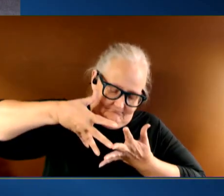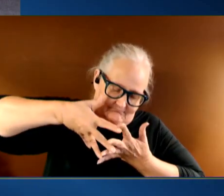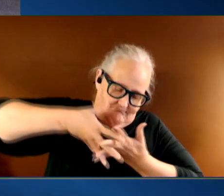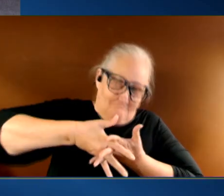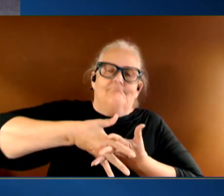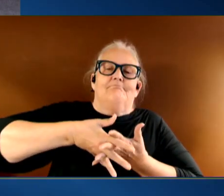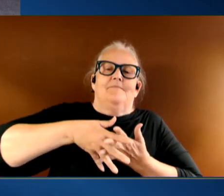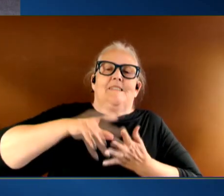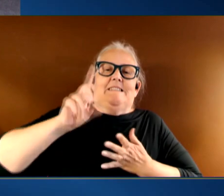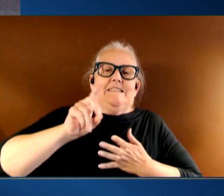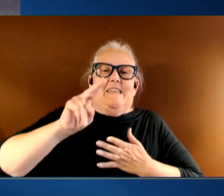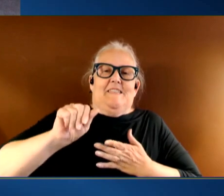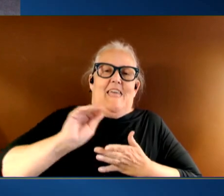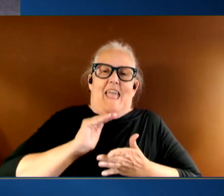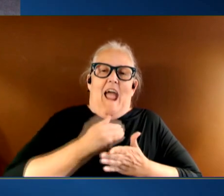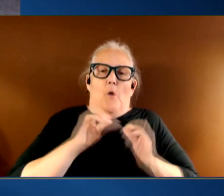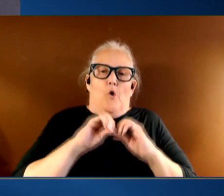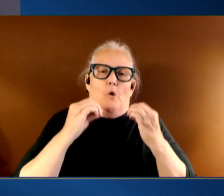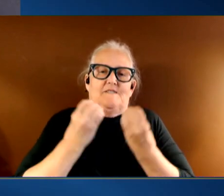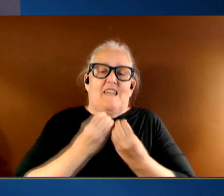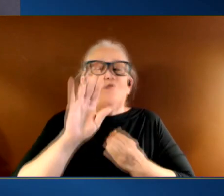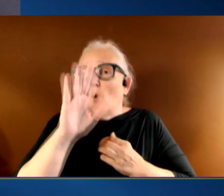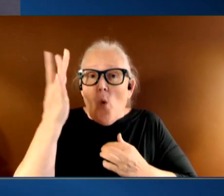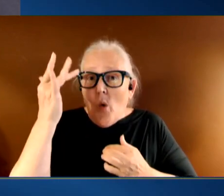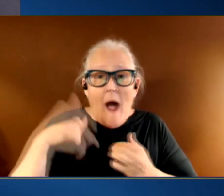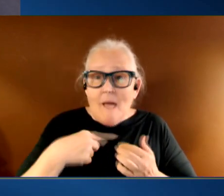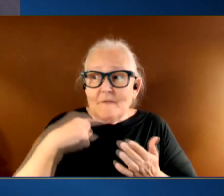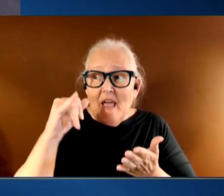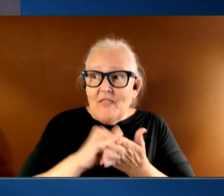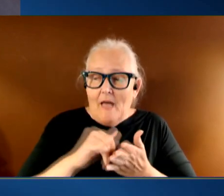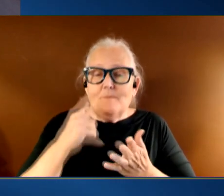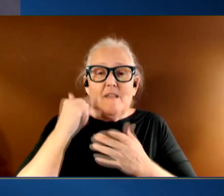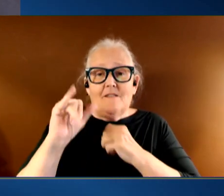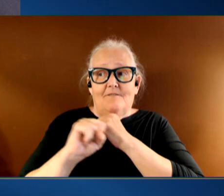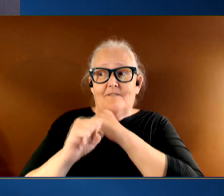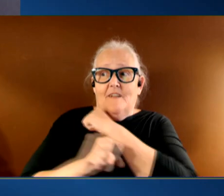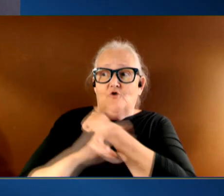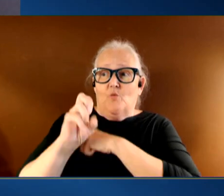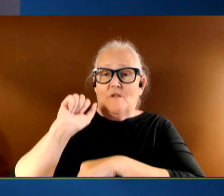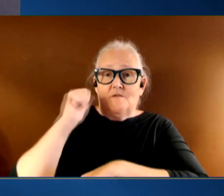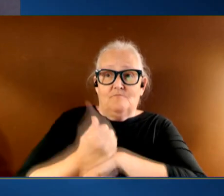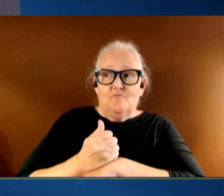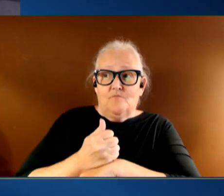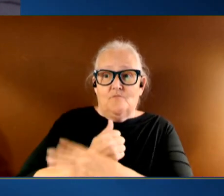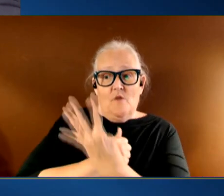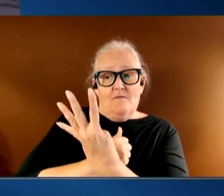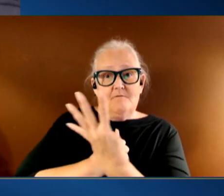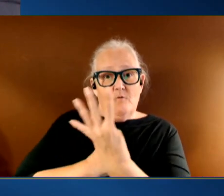And I say that because the foundation was founded by four African American physicians. So,